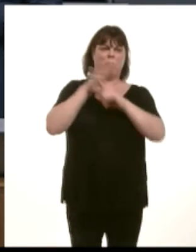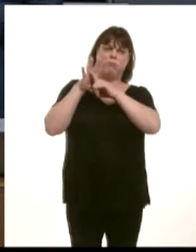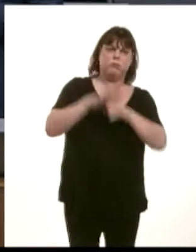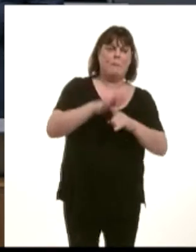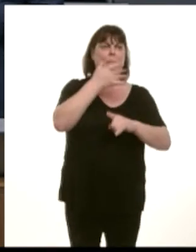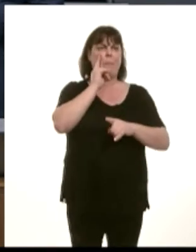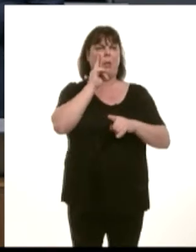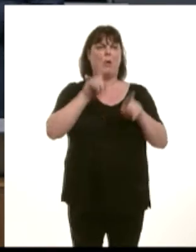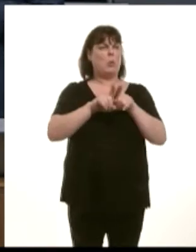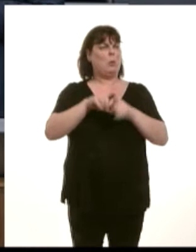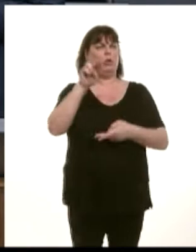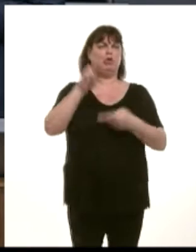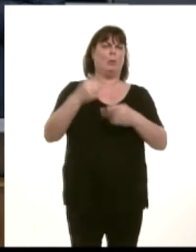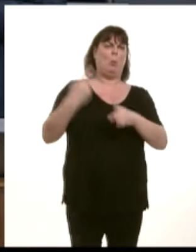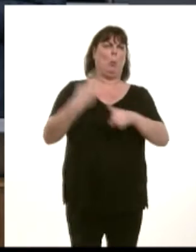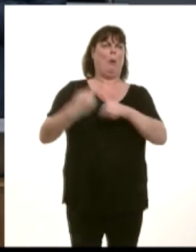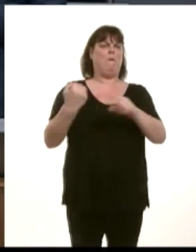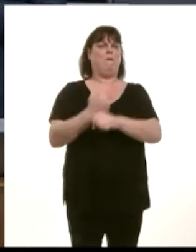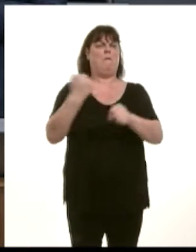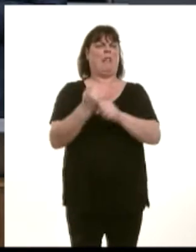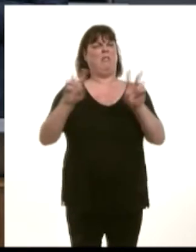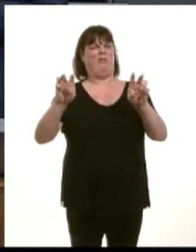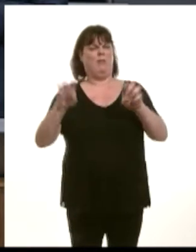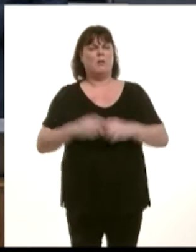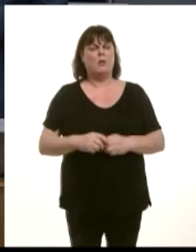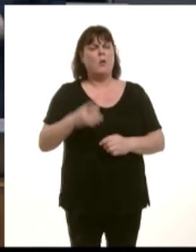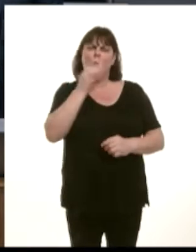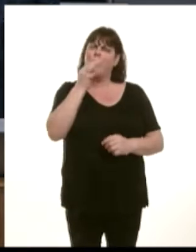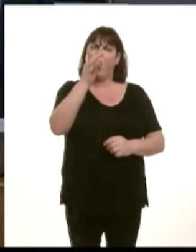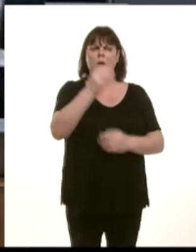Does the First Minister stand by his decision that a similar fund in Wales will not be introduced?